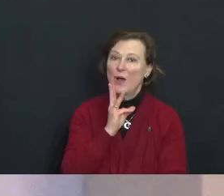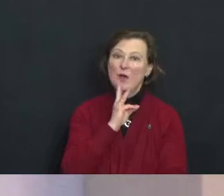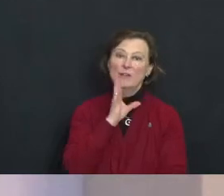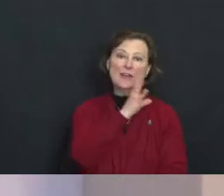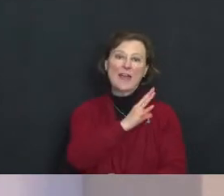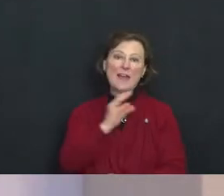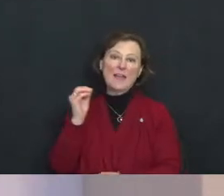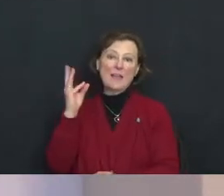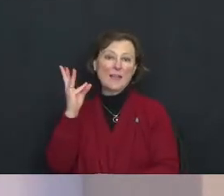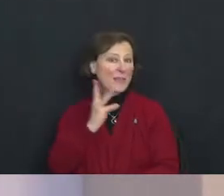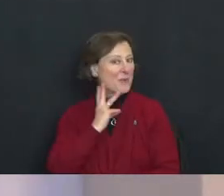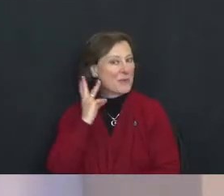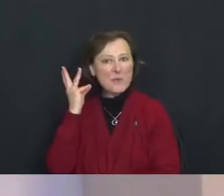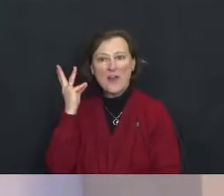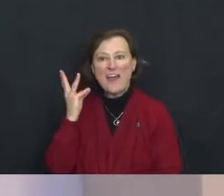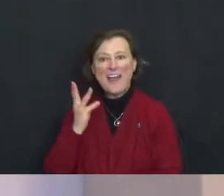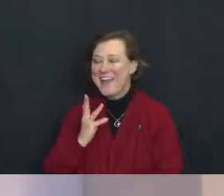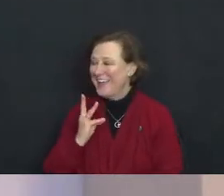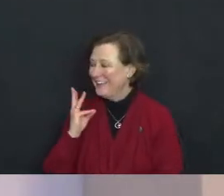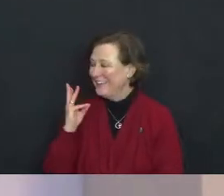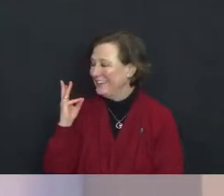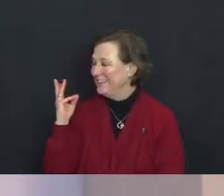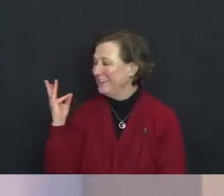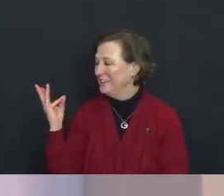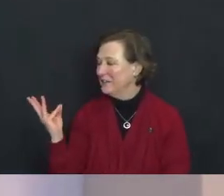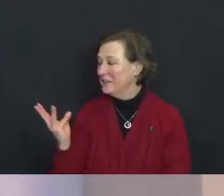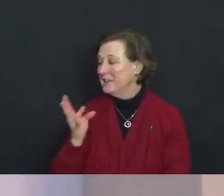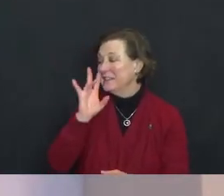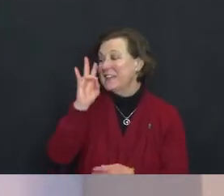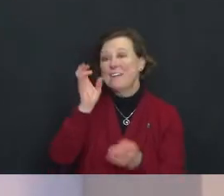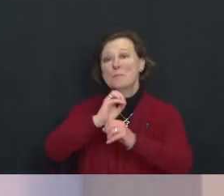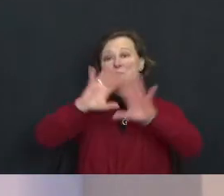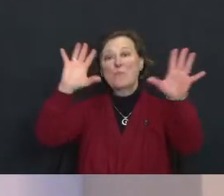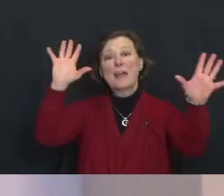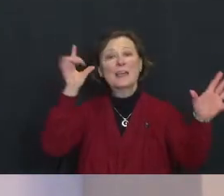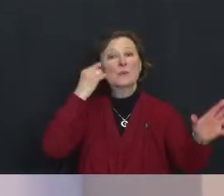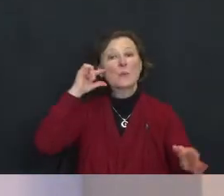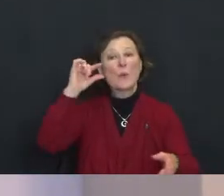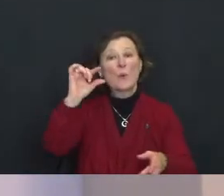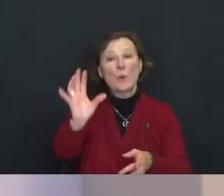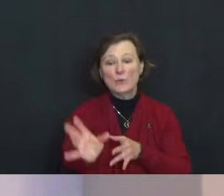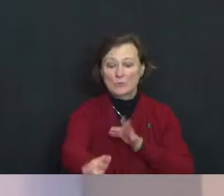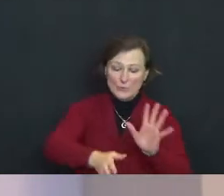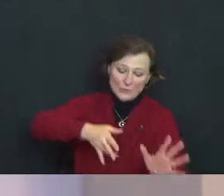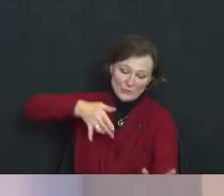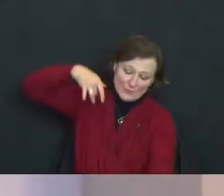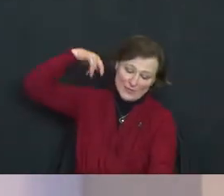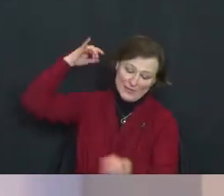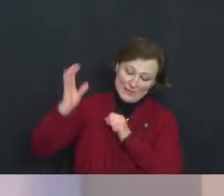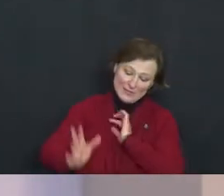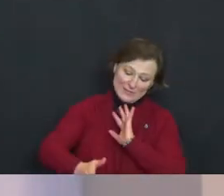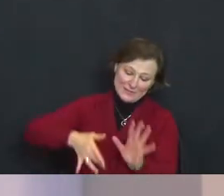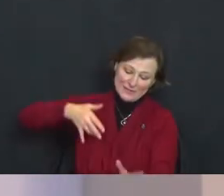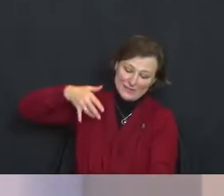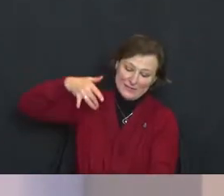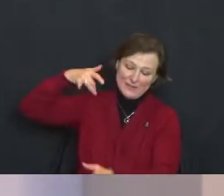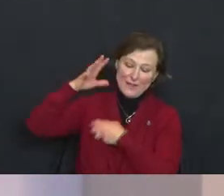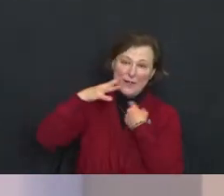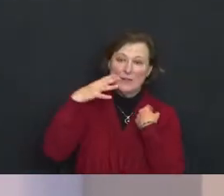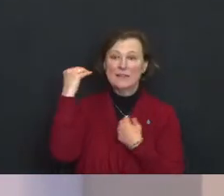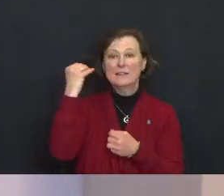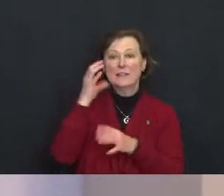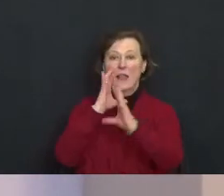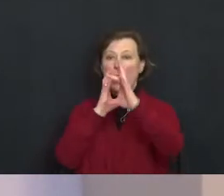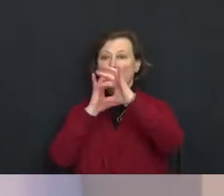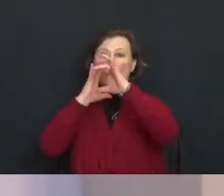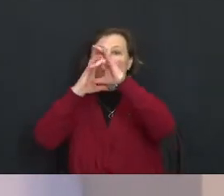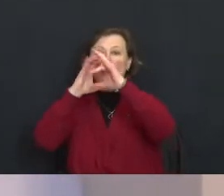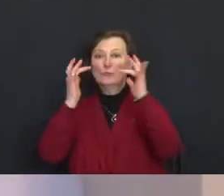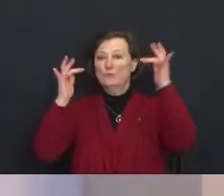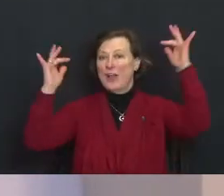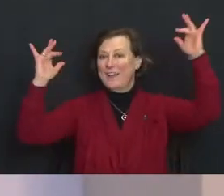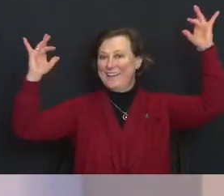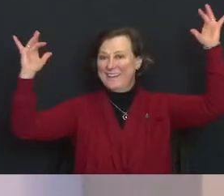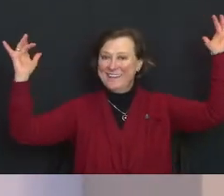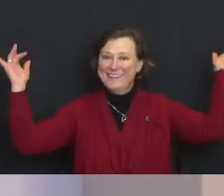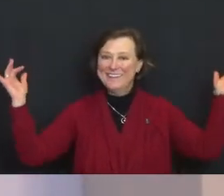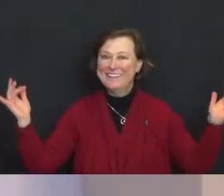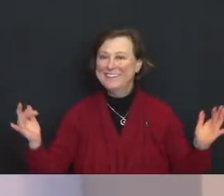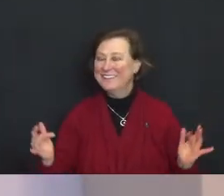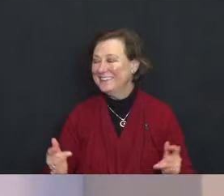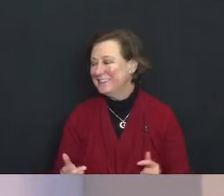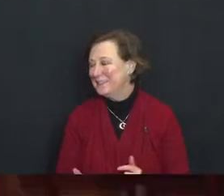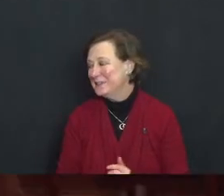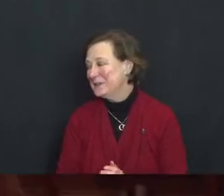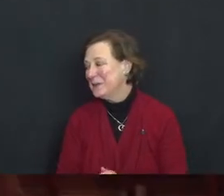The seven bright gold wires and the bugles that do shine.